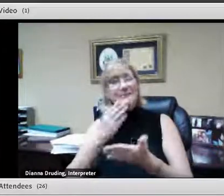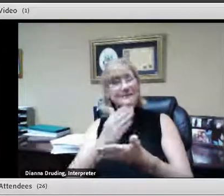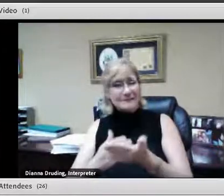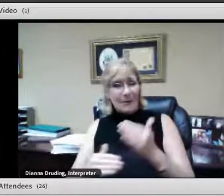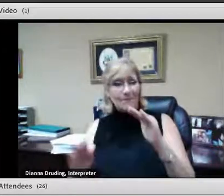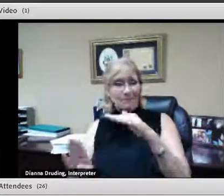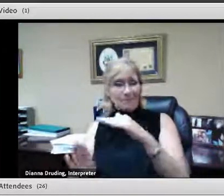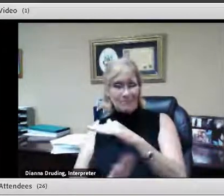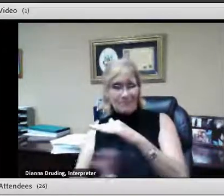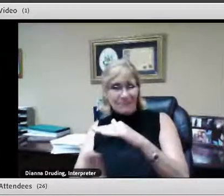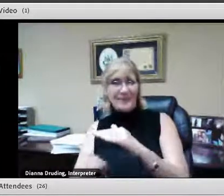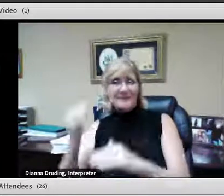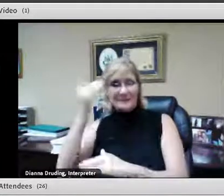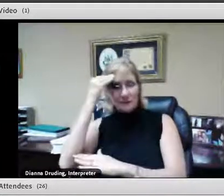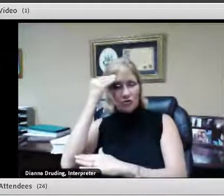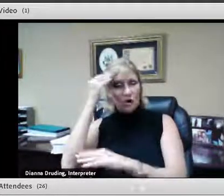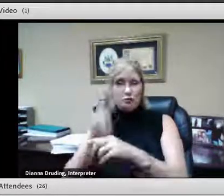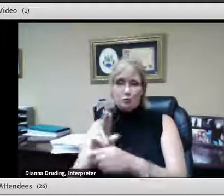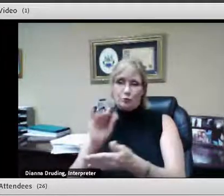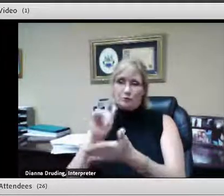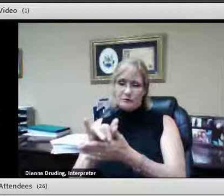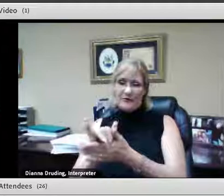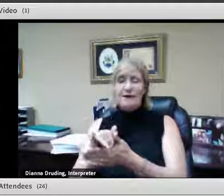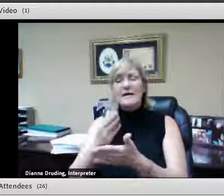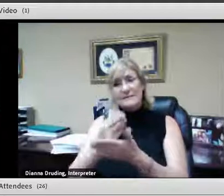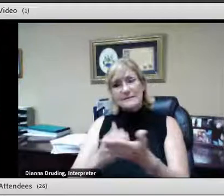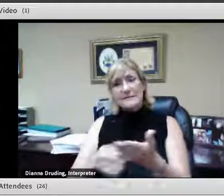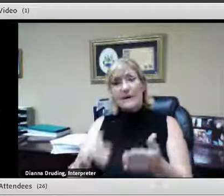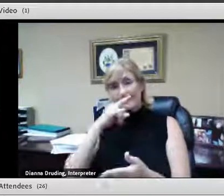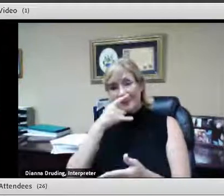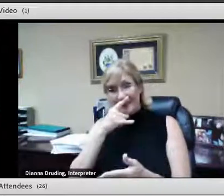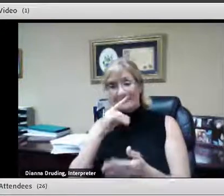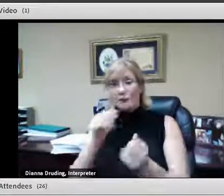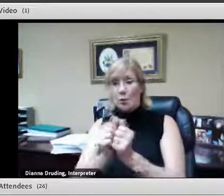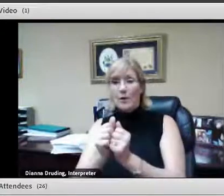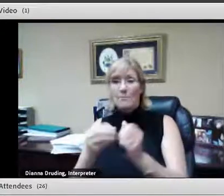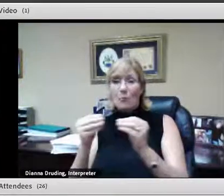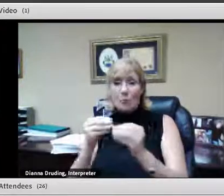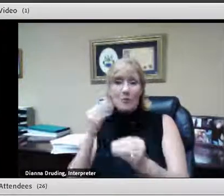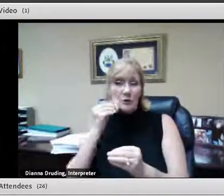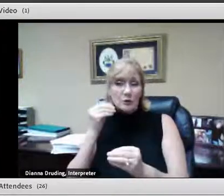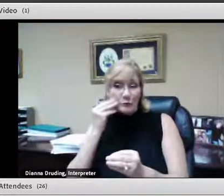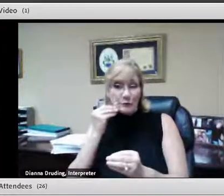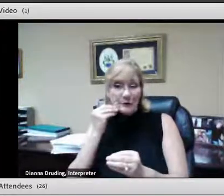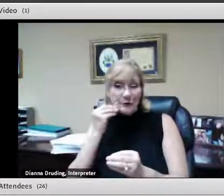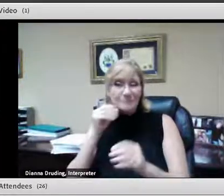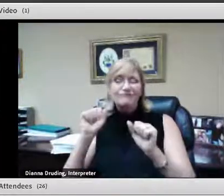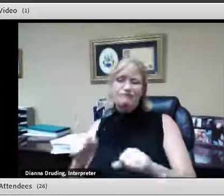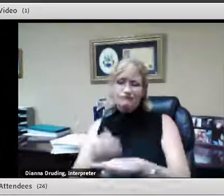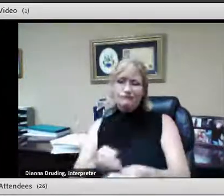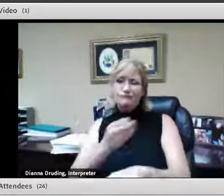So, kids that have a little more experience will do better with this, but I give them an opportunity